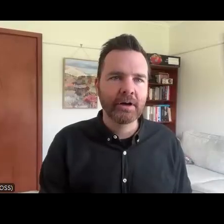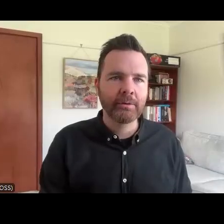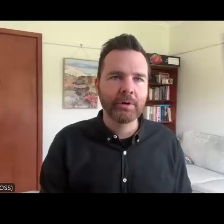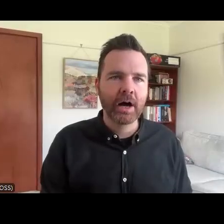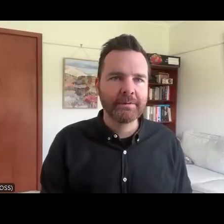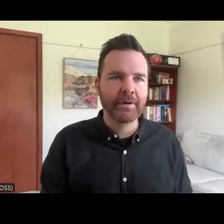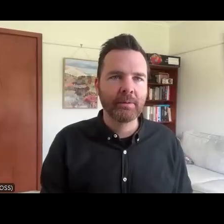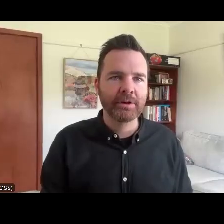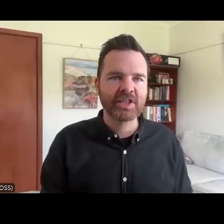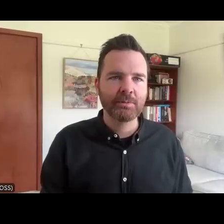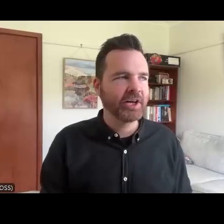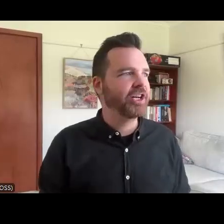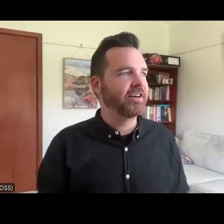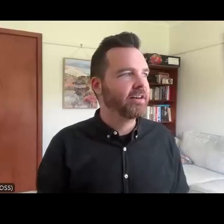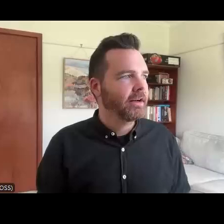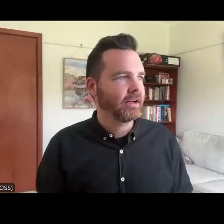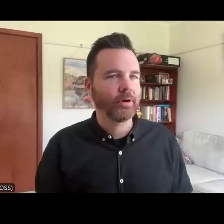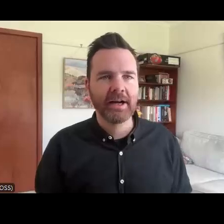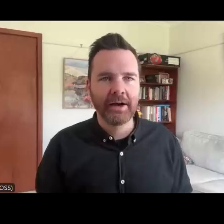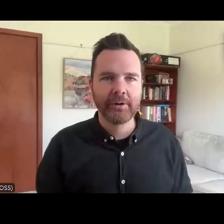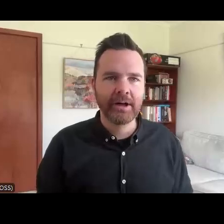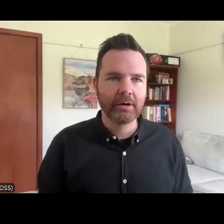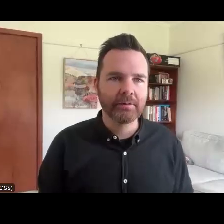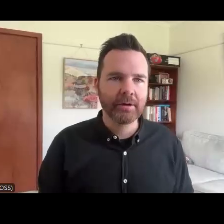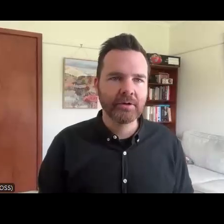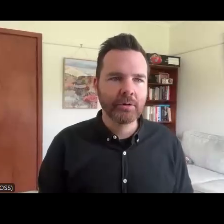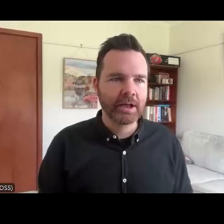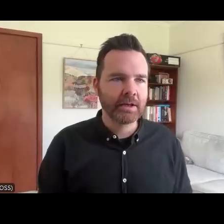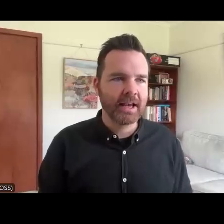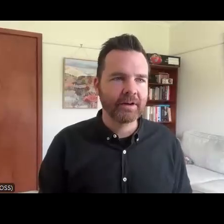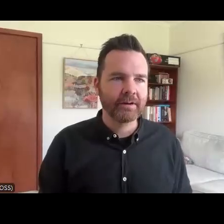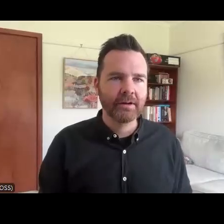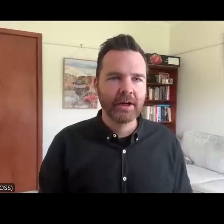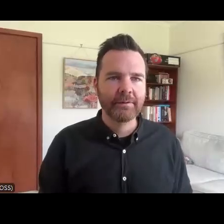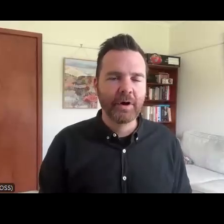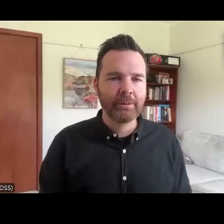come to a knife fight with a spreadsheet, and I've got a cartoon here of of two kids having a fight